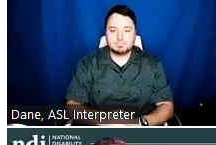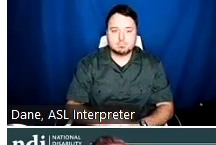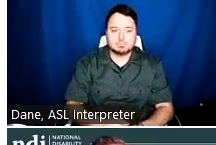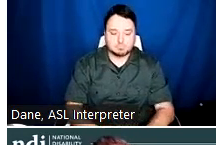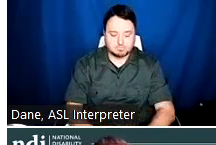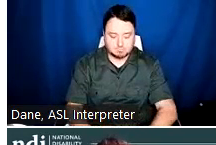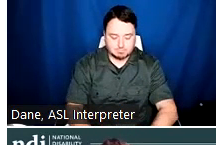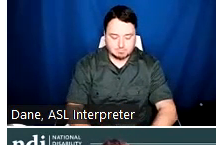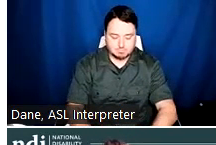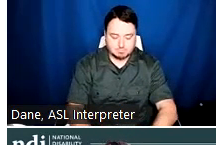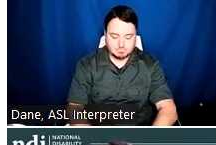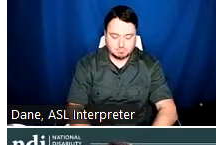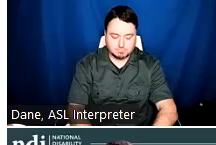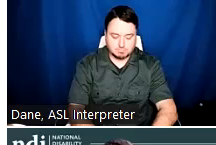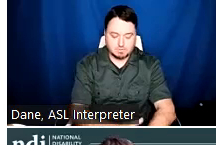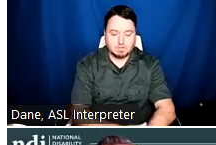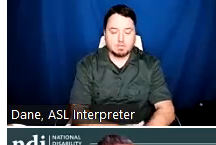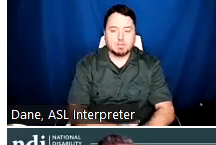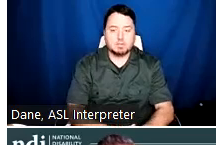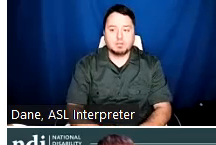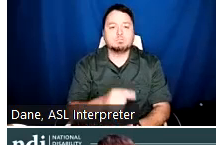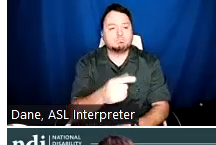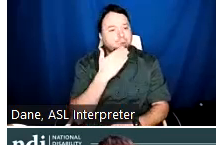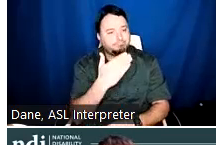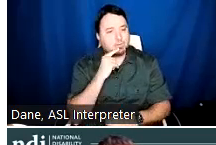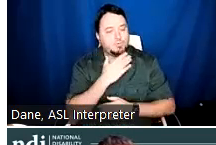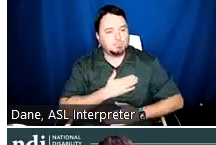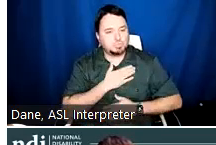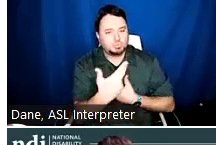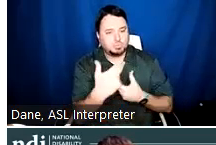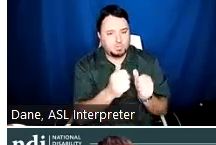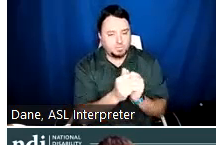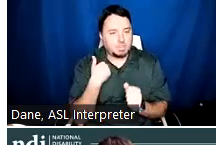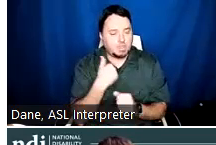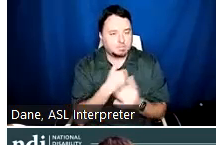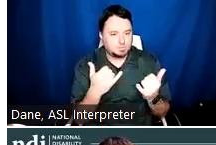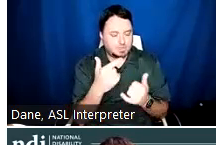Great, think so much Dr. Cummins we appreciate you being with us today and sharing remarks.